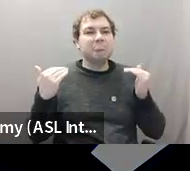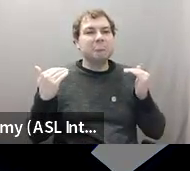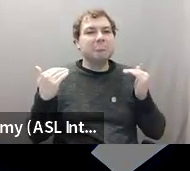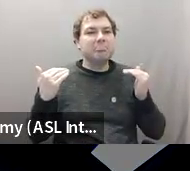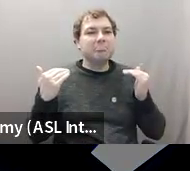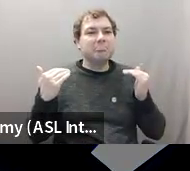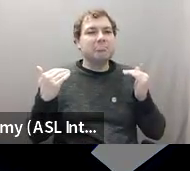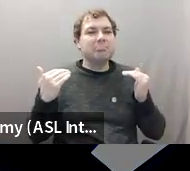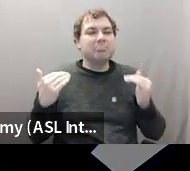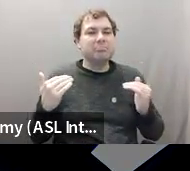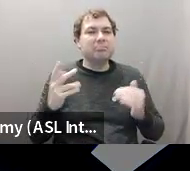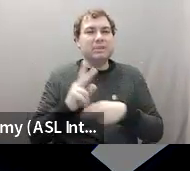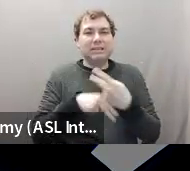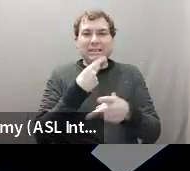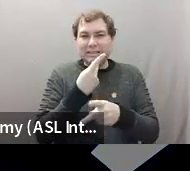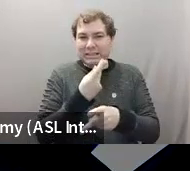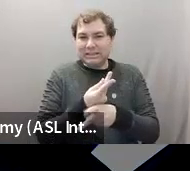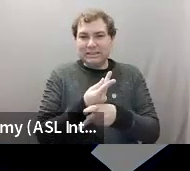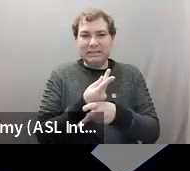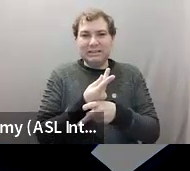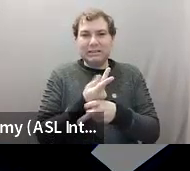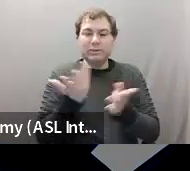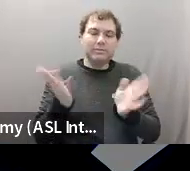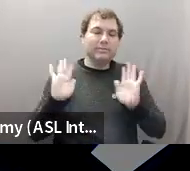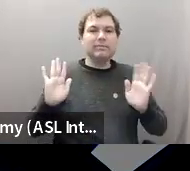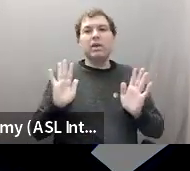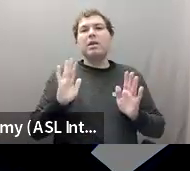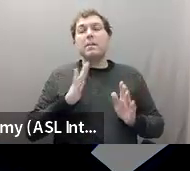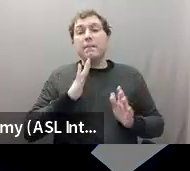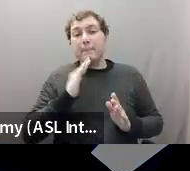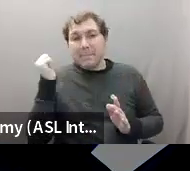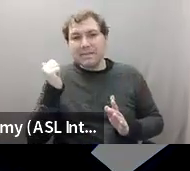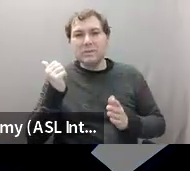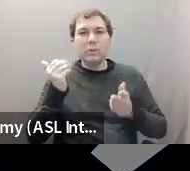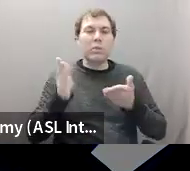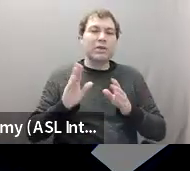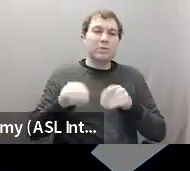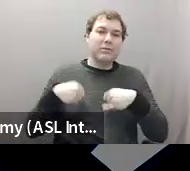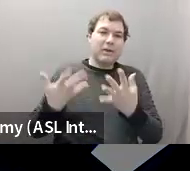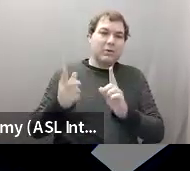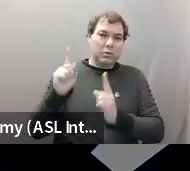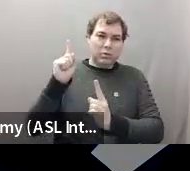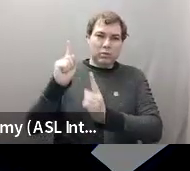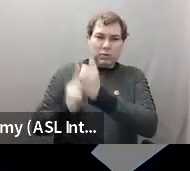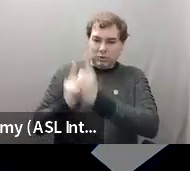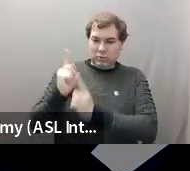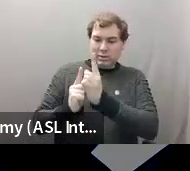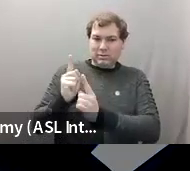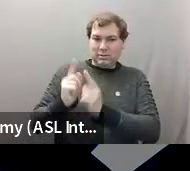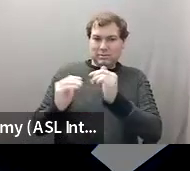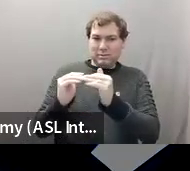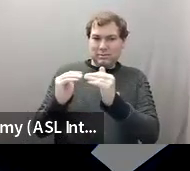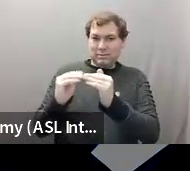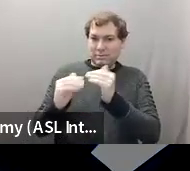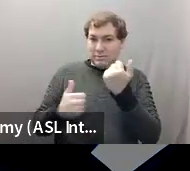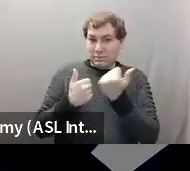Linda Pogue: the kind of or ha! What? What's the best way to provide one on one peer support. Do you think if that is going on